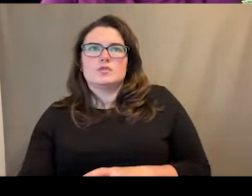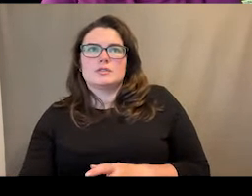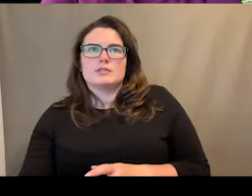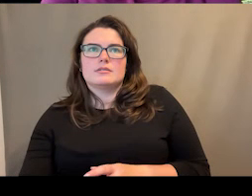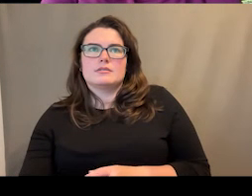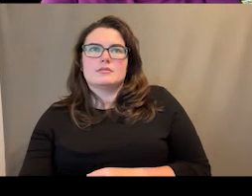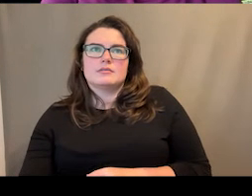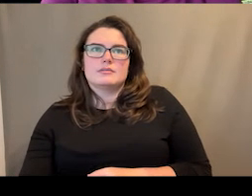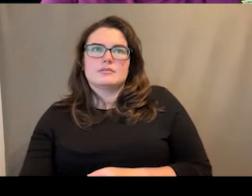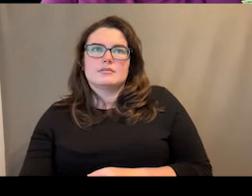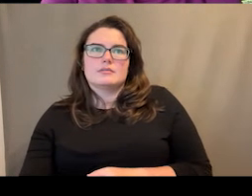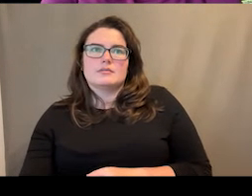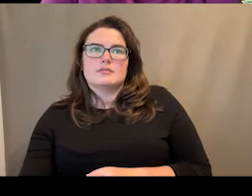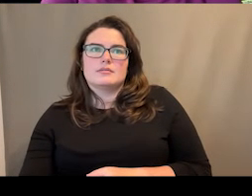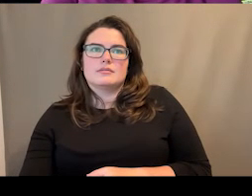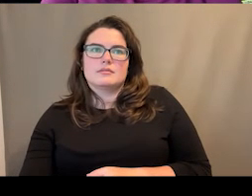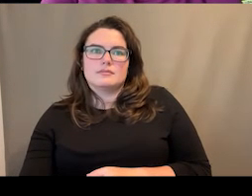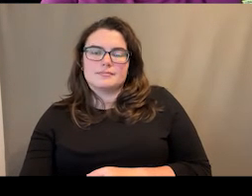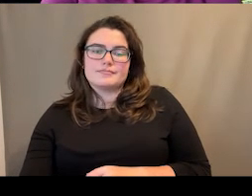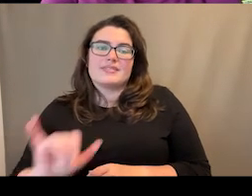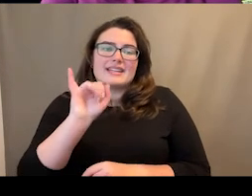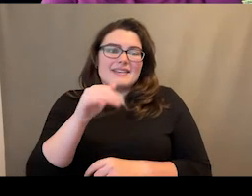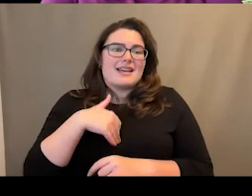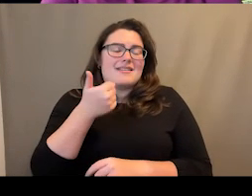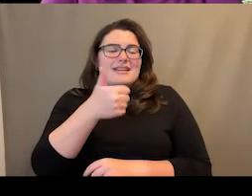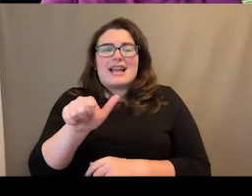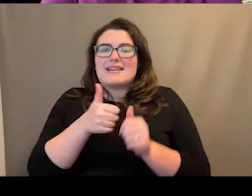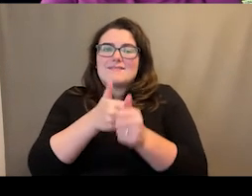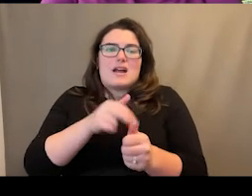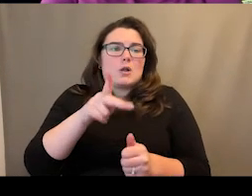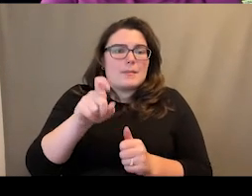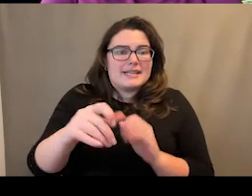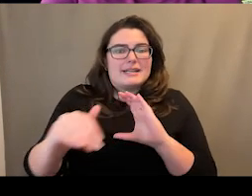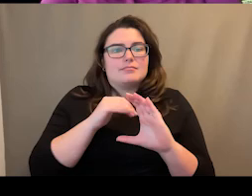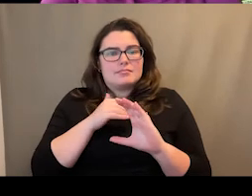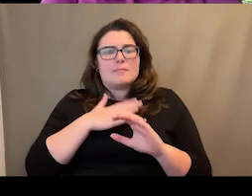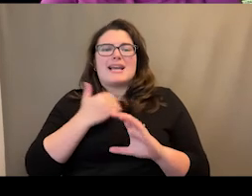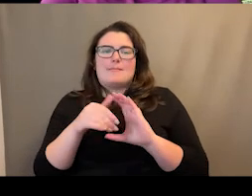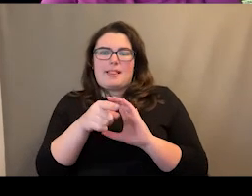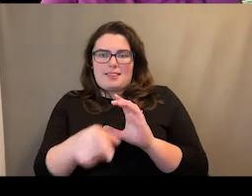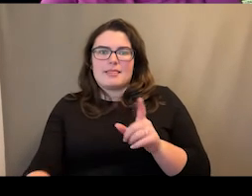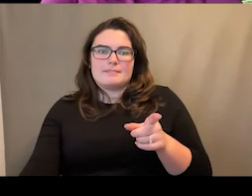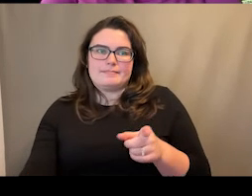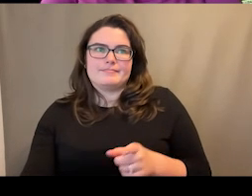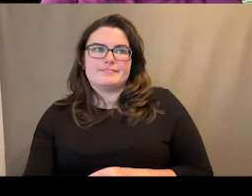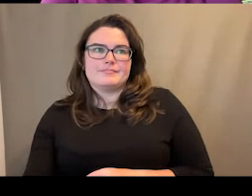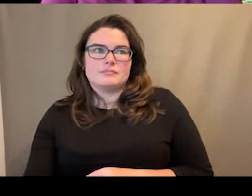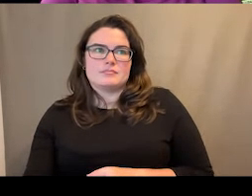any need for follow up correspondence, my email address nhallbye@nsf.gov is available.